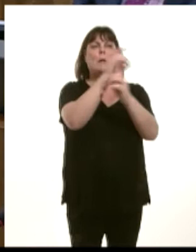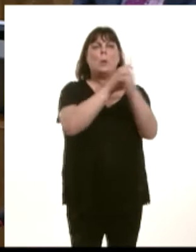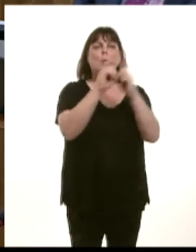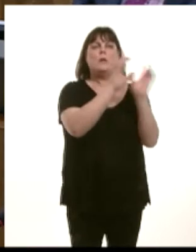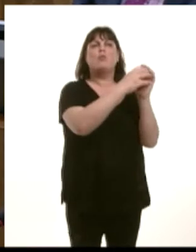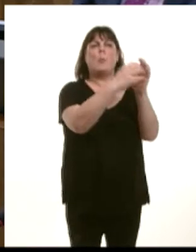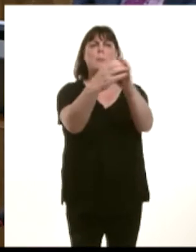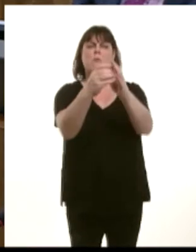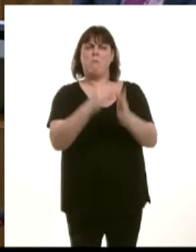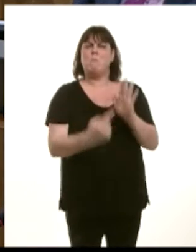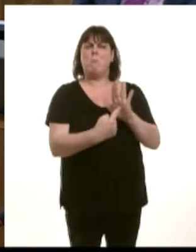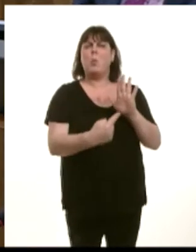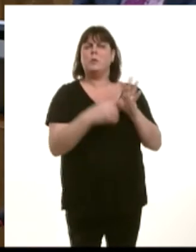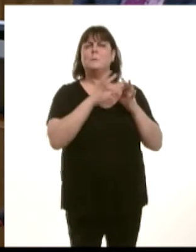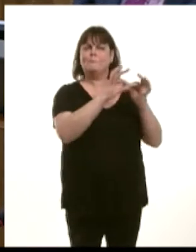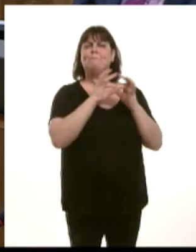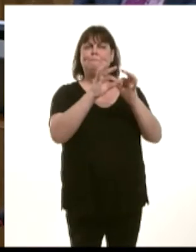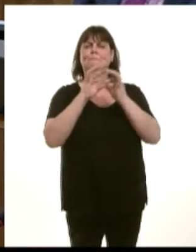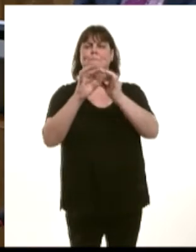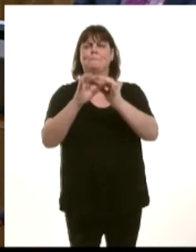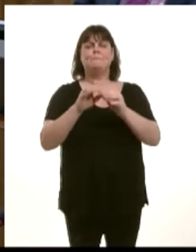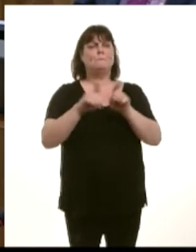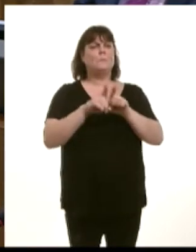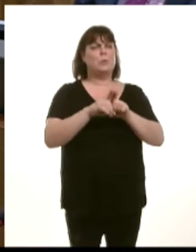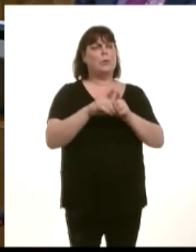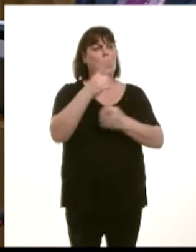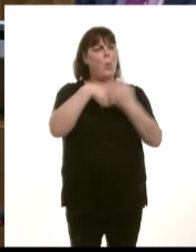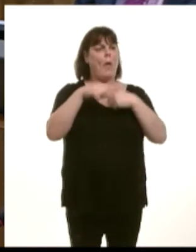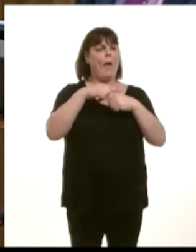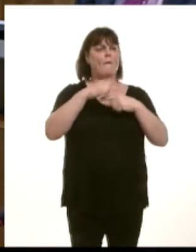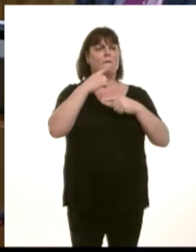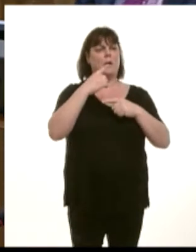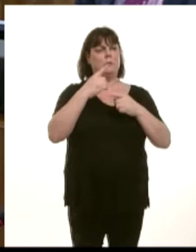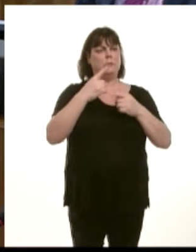and, of course, there is the civil contingencies forum that I chair as well, which looks at